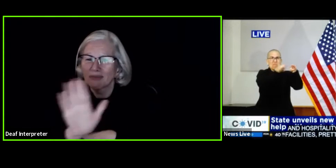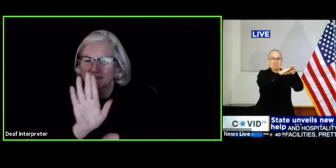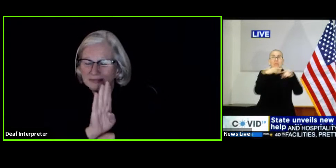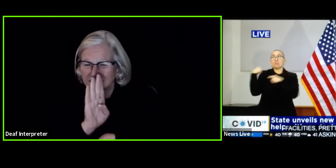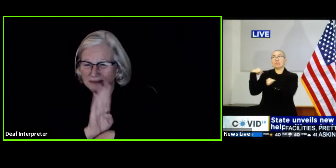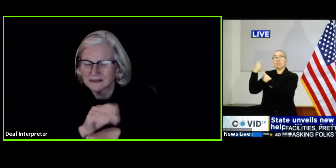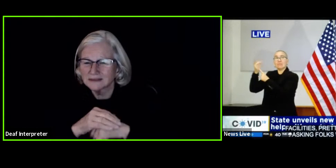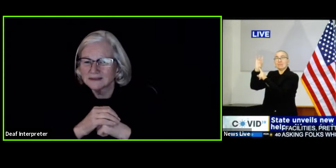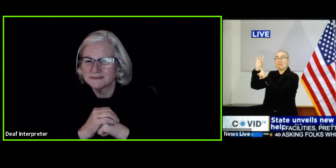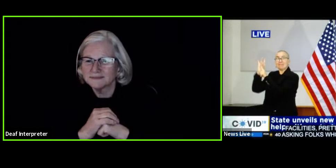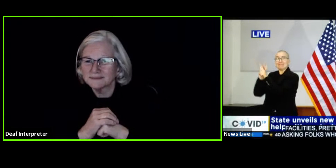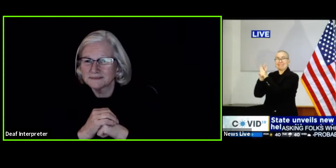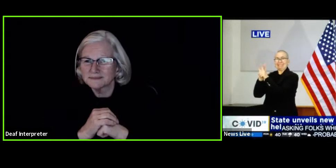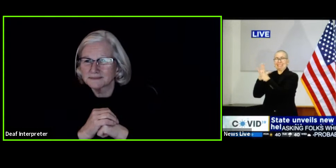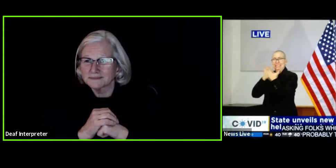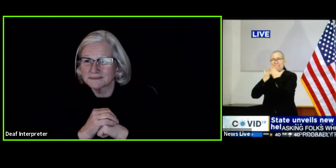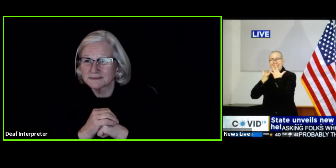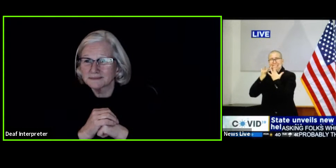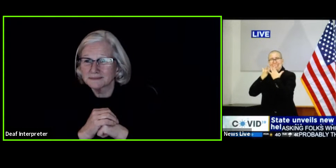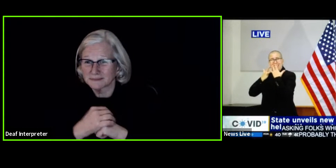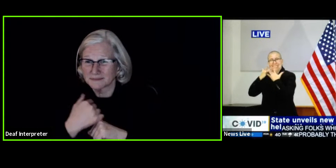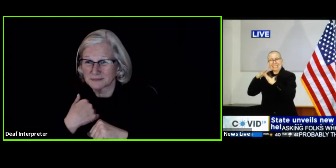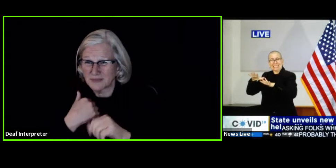MOST OF THE MONEY IS MADE UP IS A VERY, VERY DIFFICULT THING.